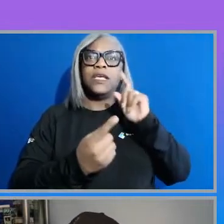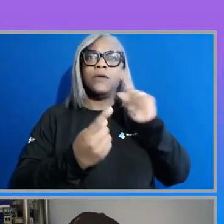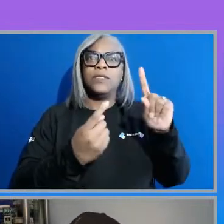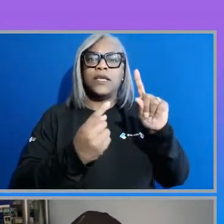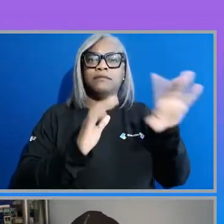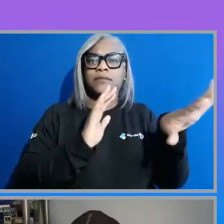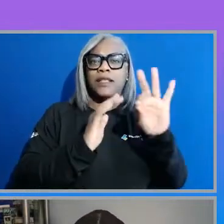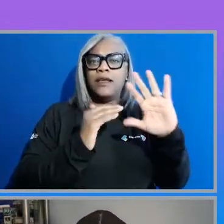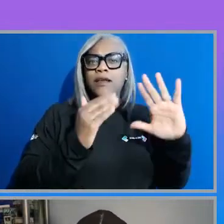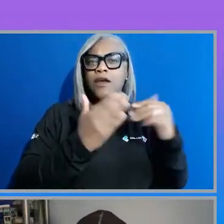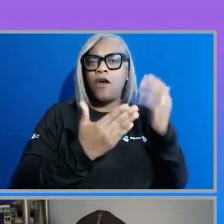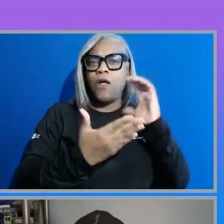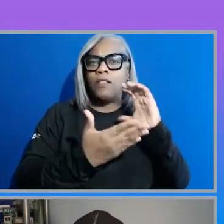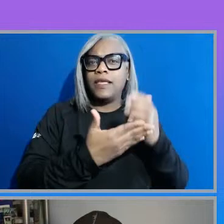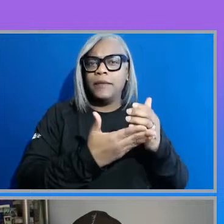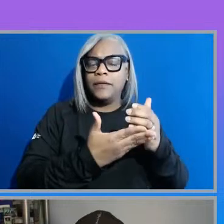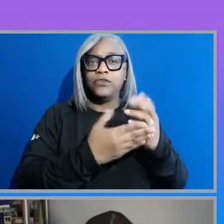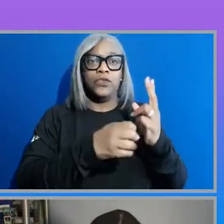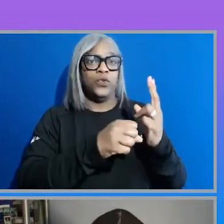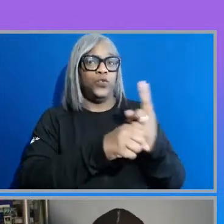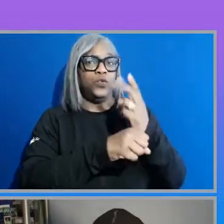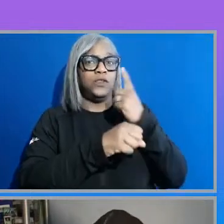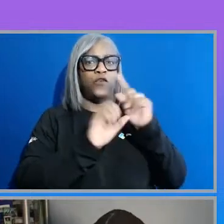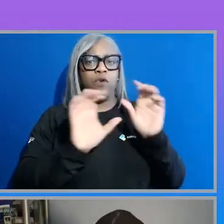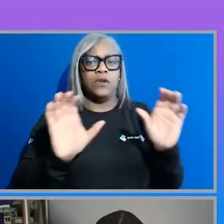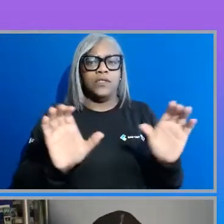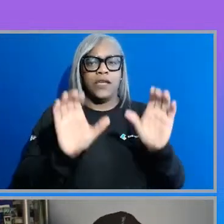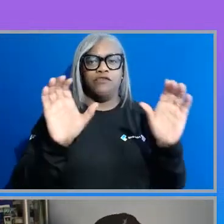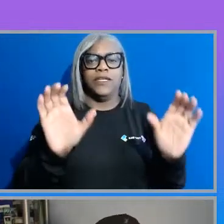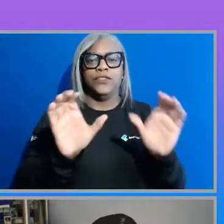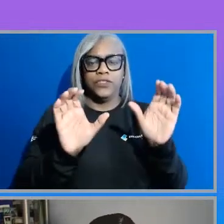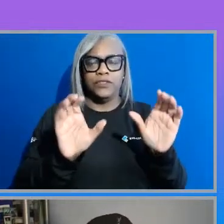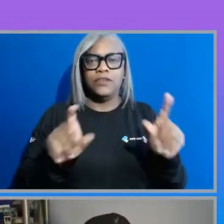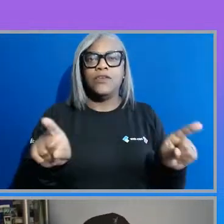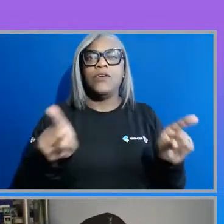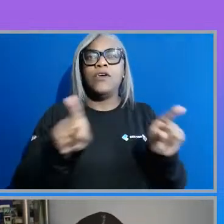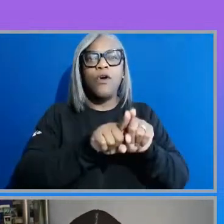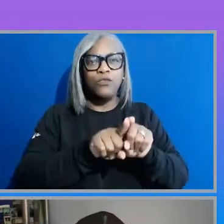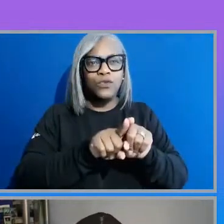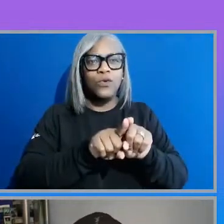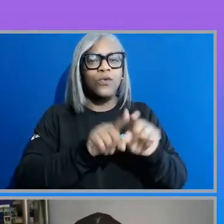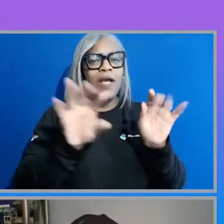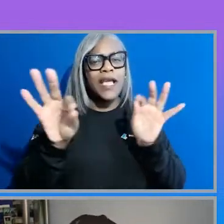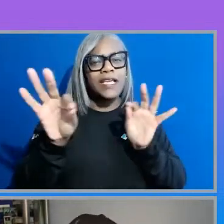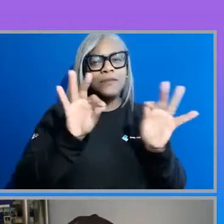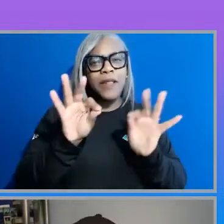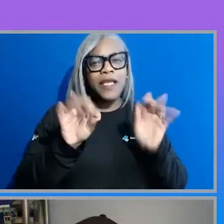select all of the images that are used solely as decoration. And it goes a little bit